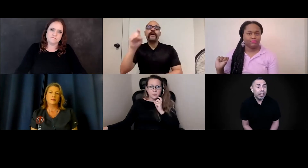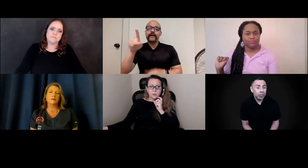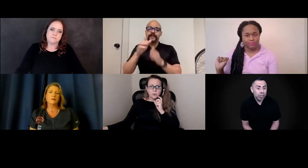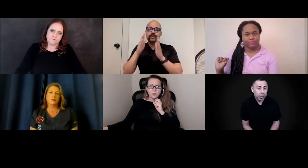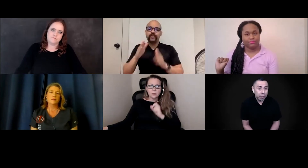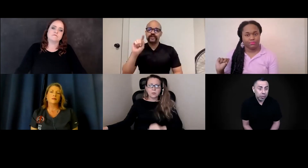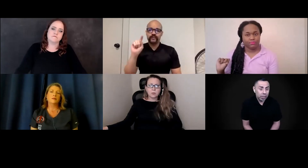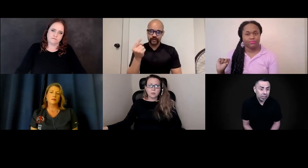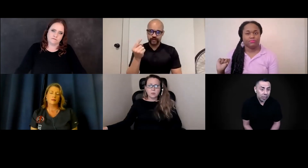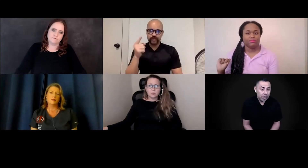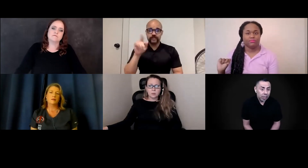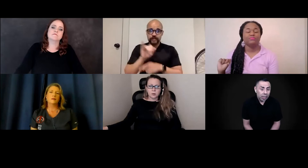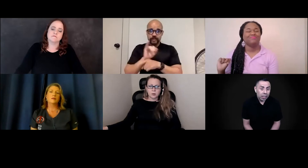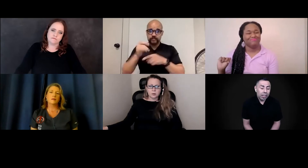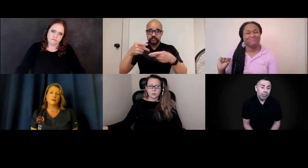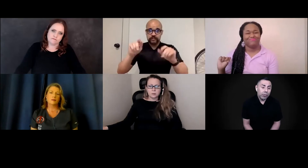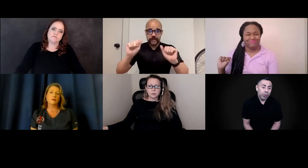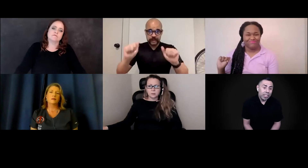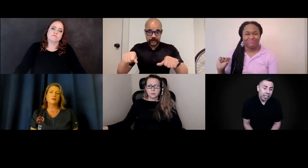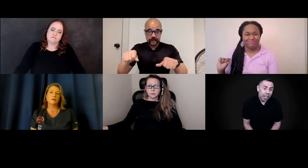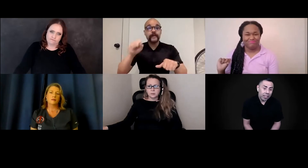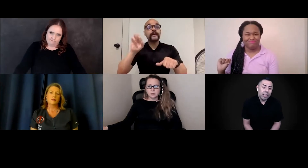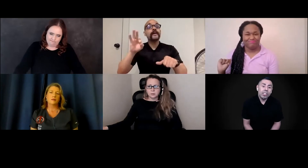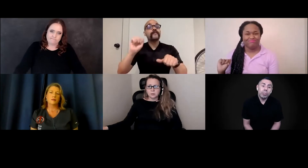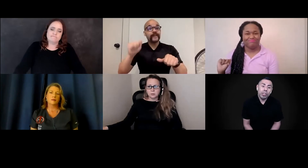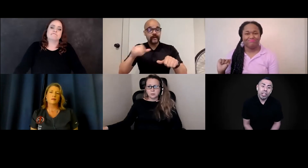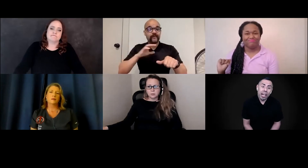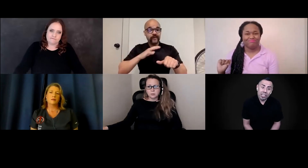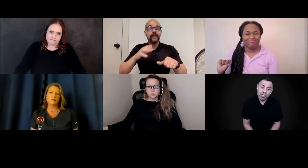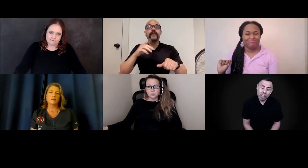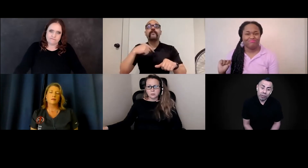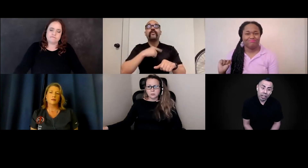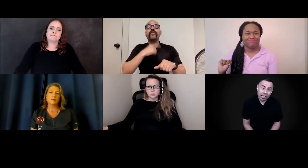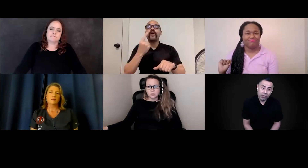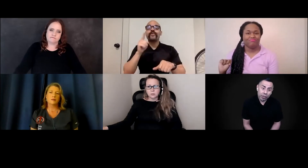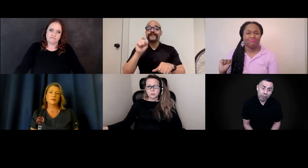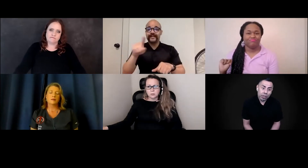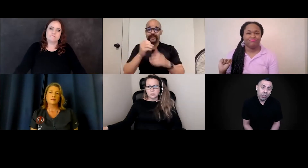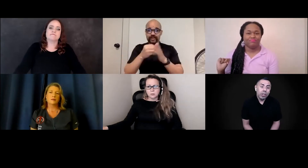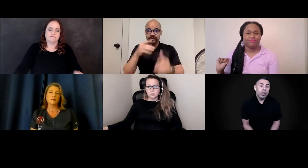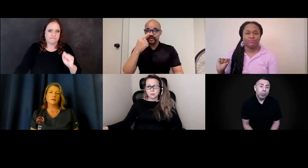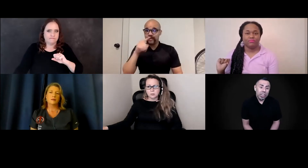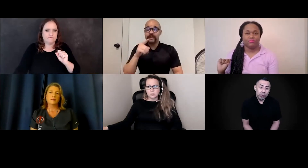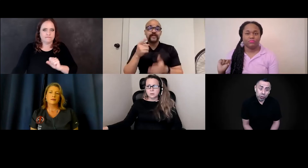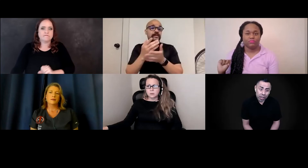We also provide internship opportunities or anything like that it's important to ask and check in with the clients first.